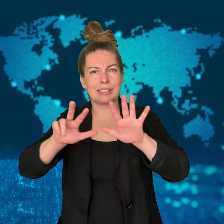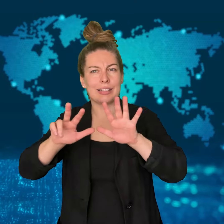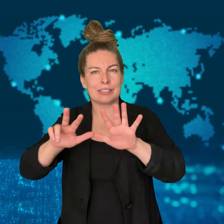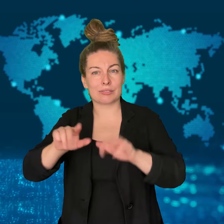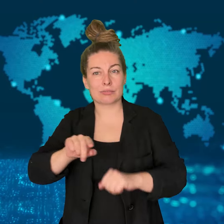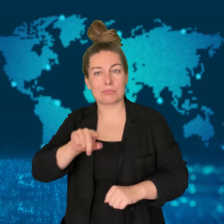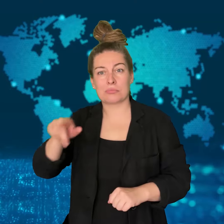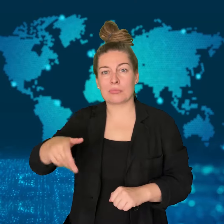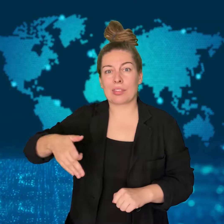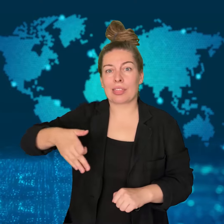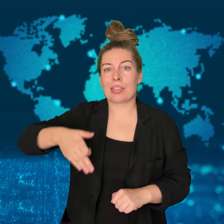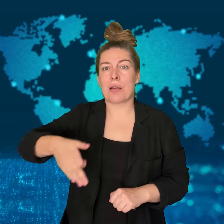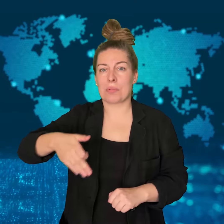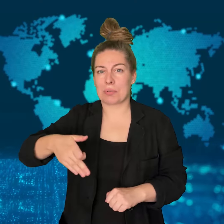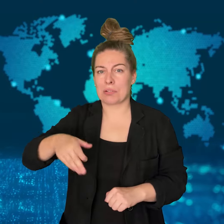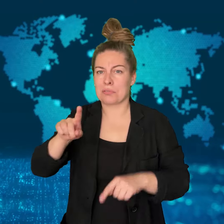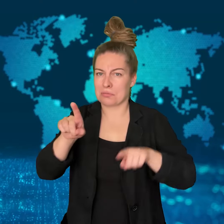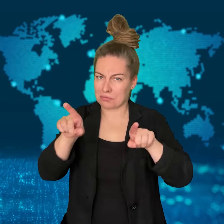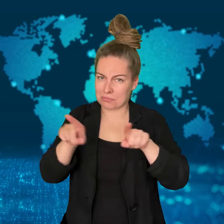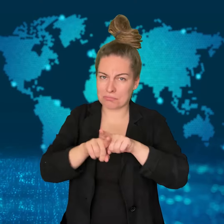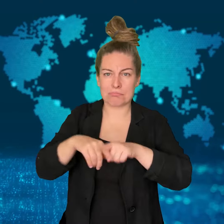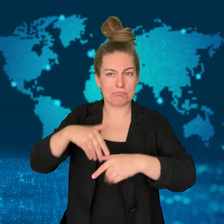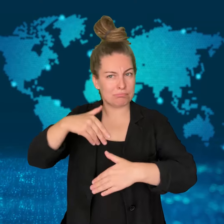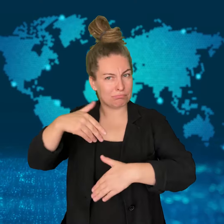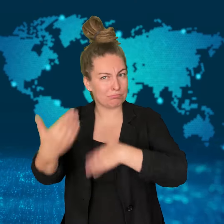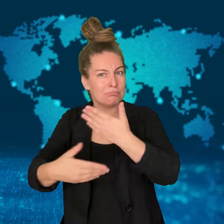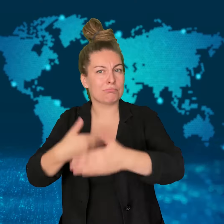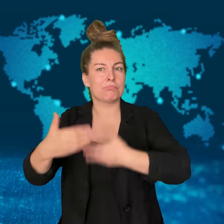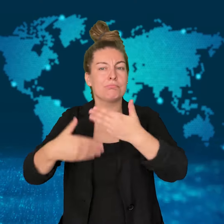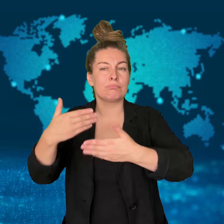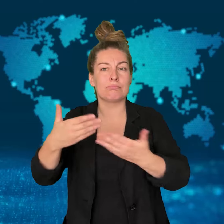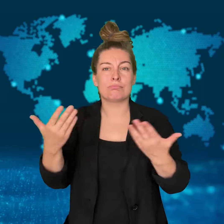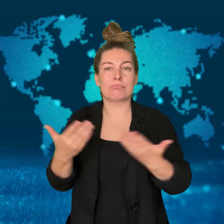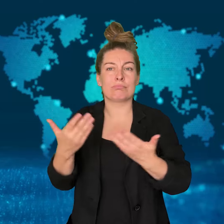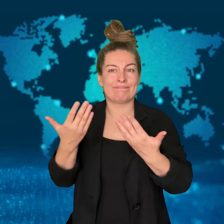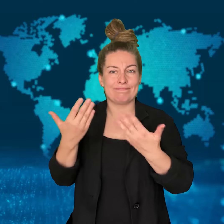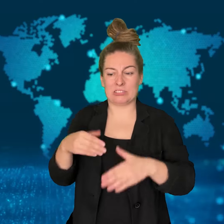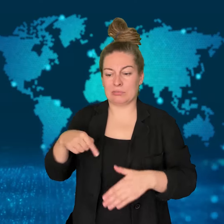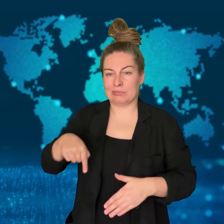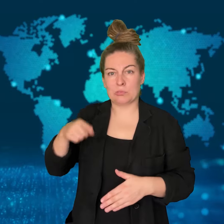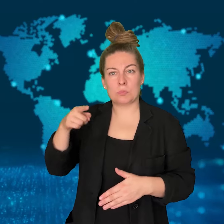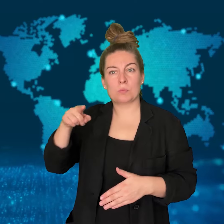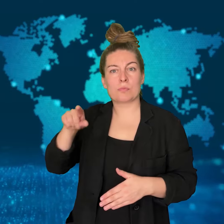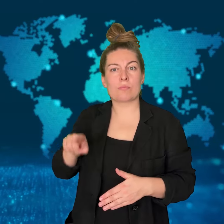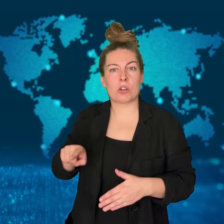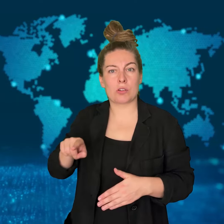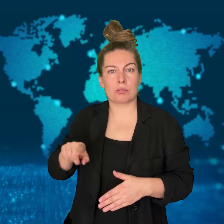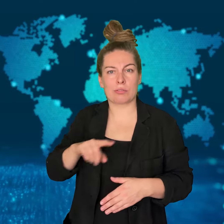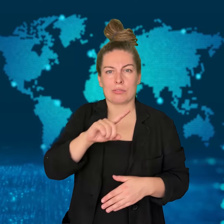Namibia took similar action, killing 160 wild animals this month.